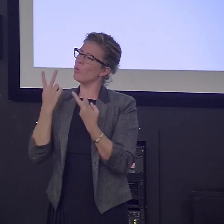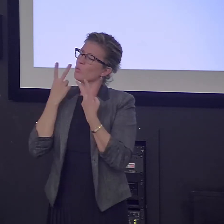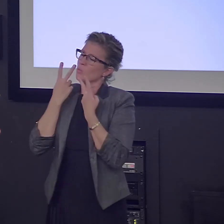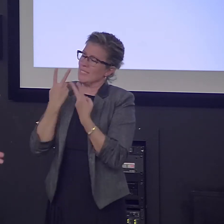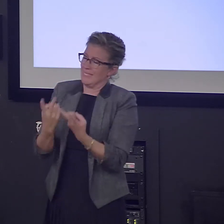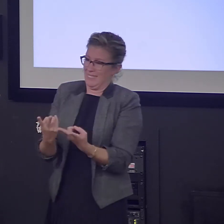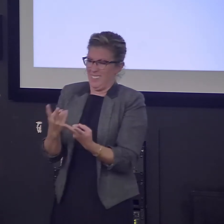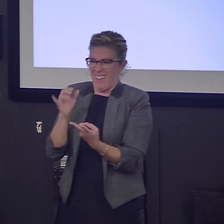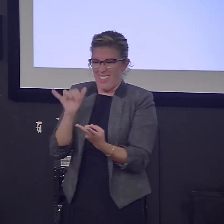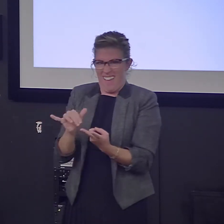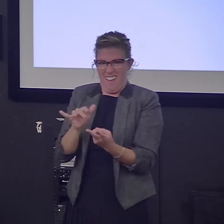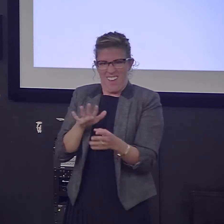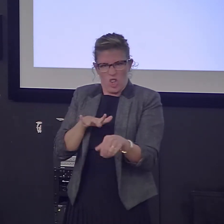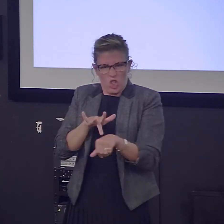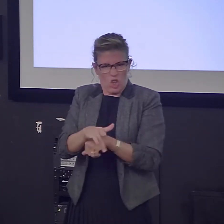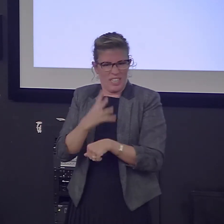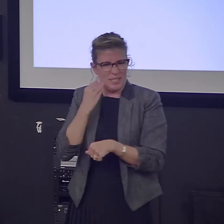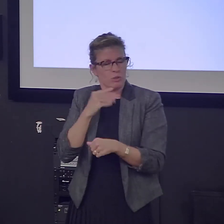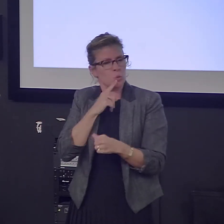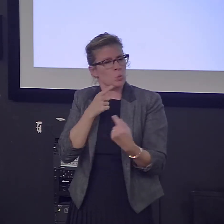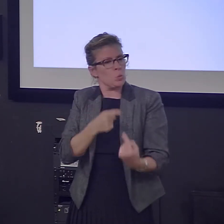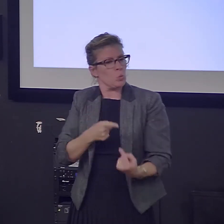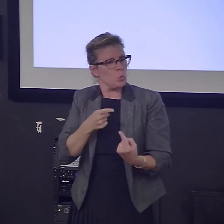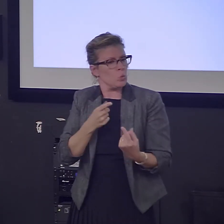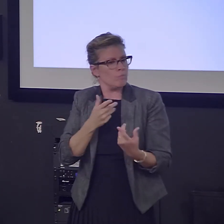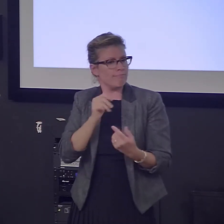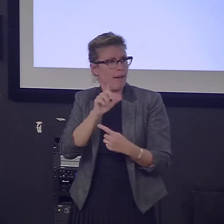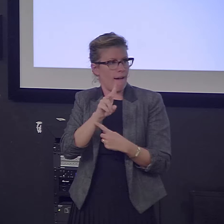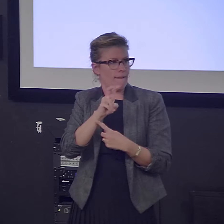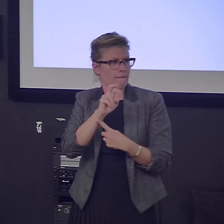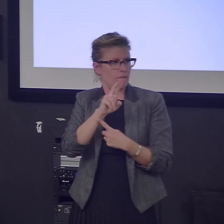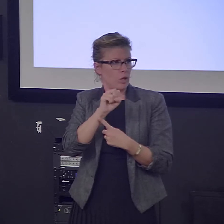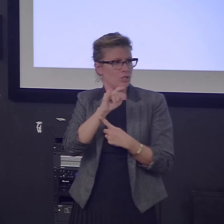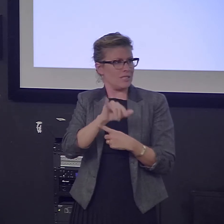of this early adversity on the children's behavior.